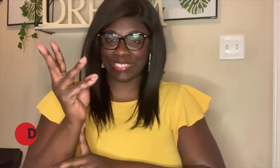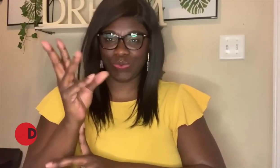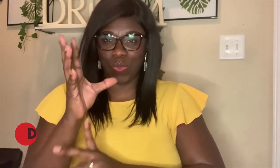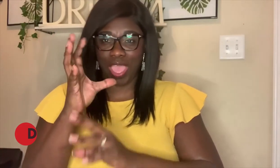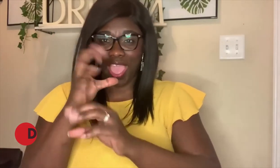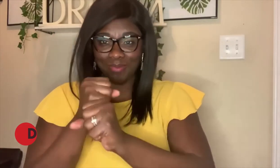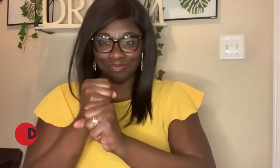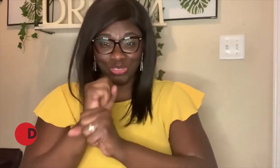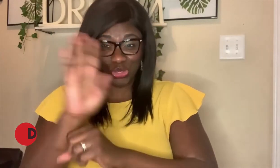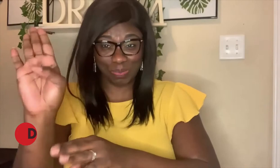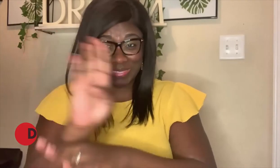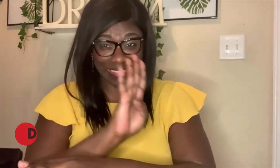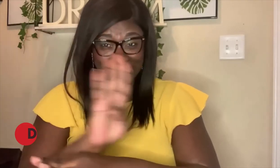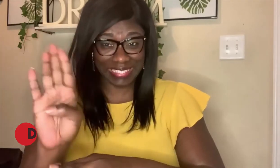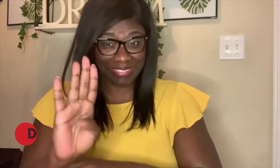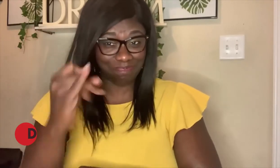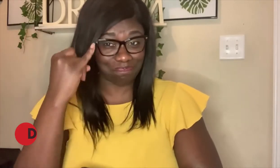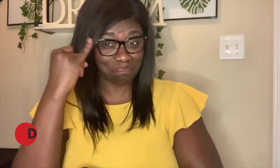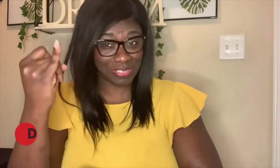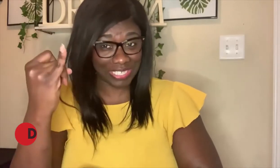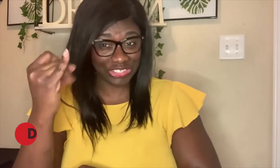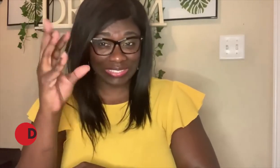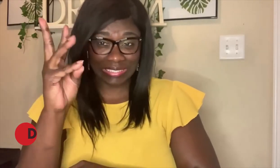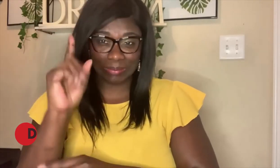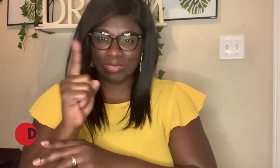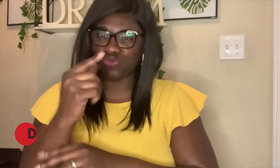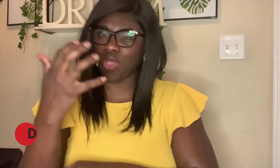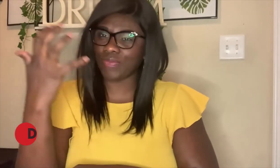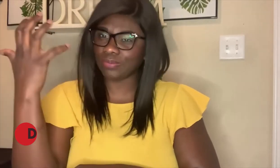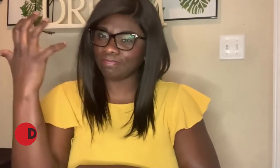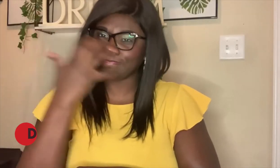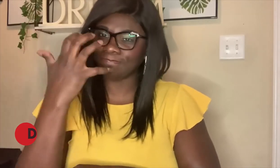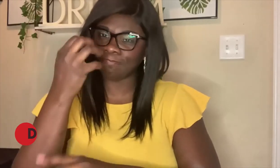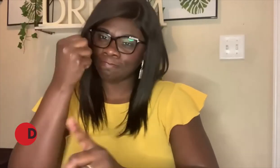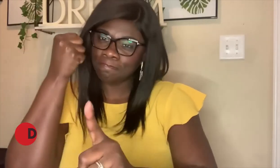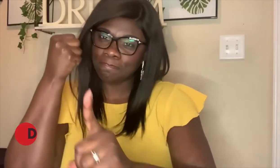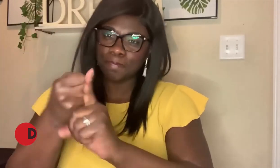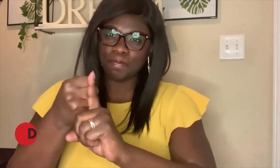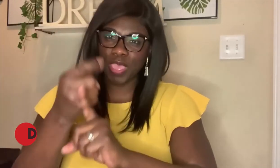I had to summarize what the business is about, imagine 6 minutes...